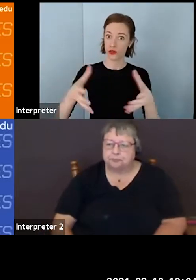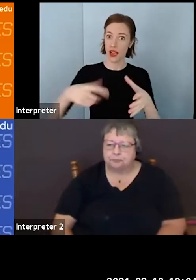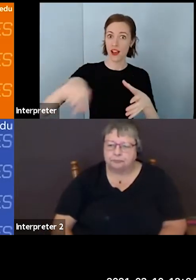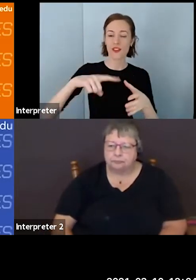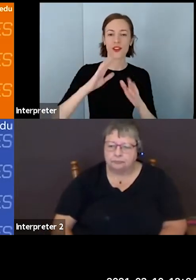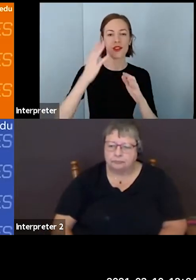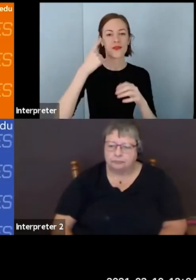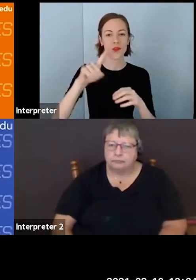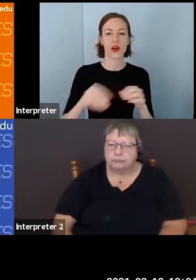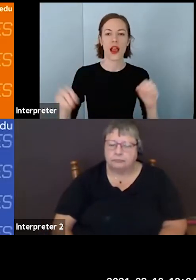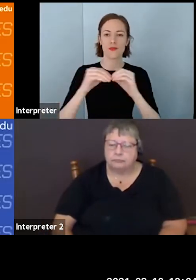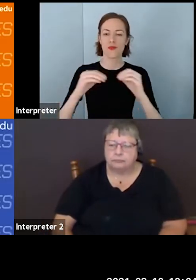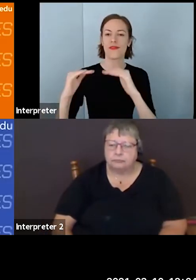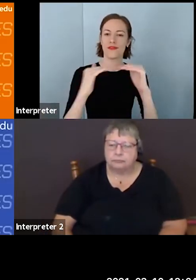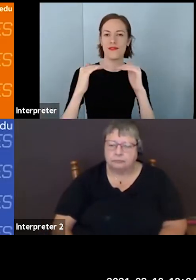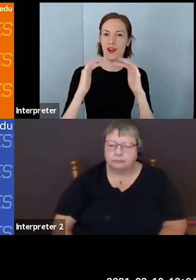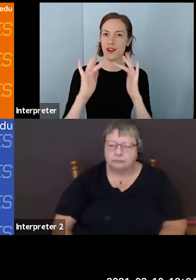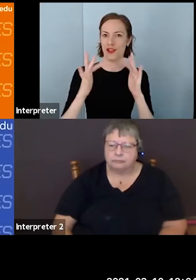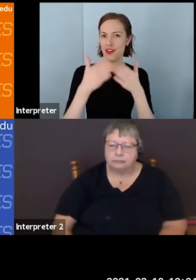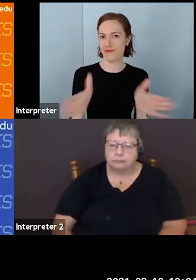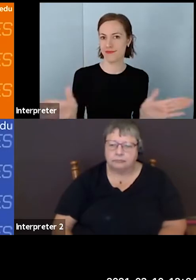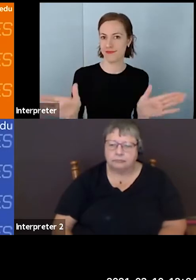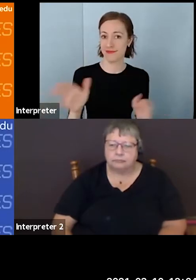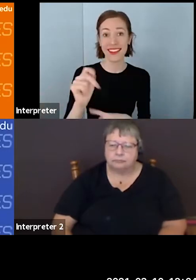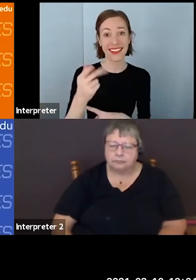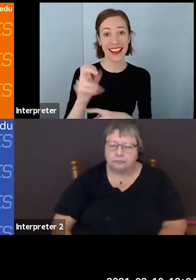Nathan. Thank you.